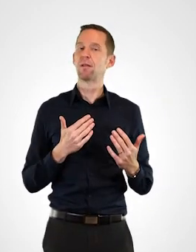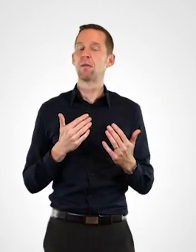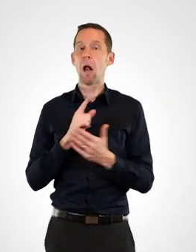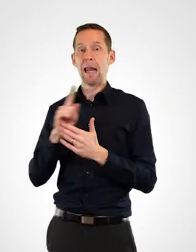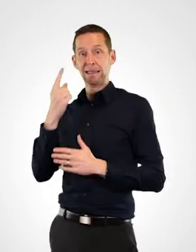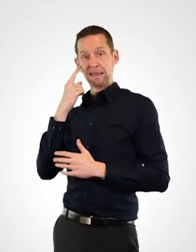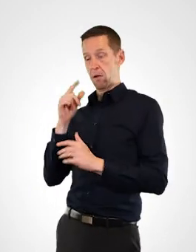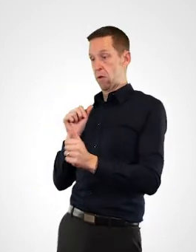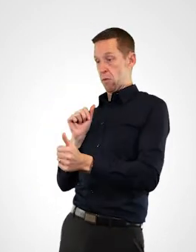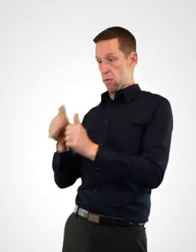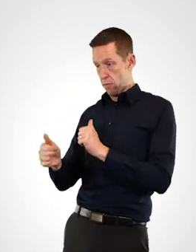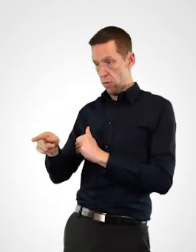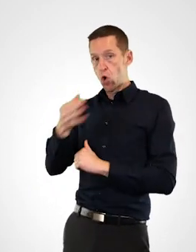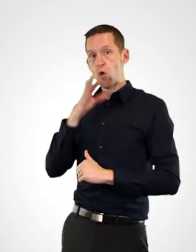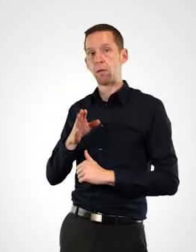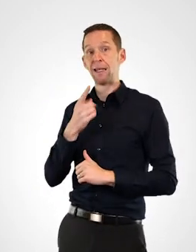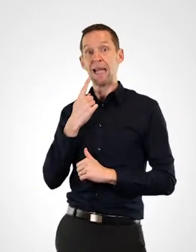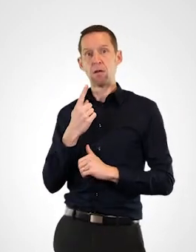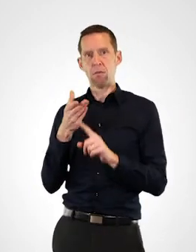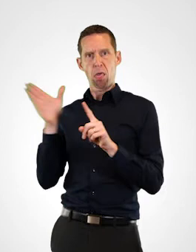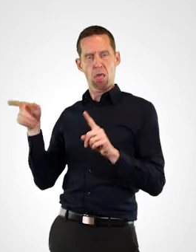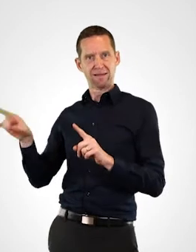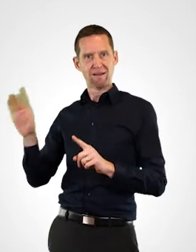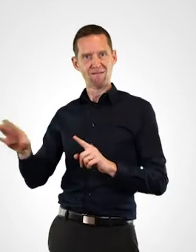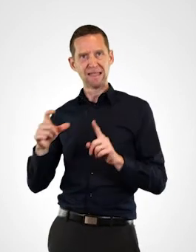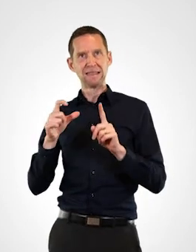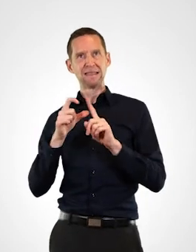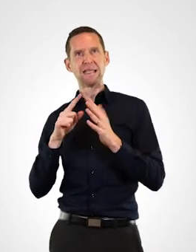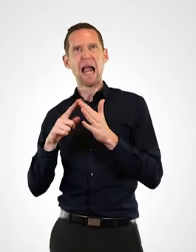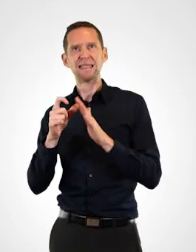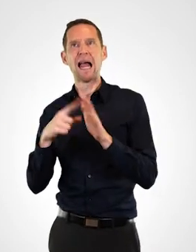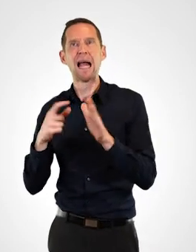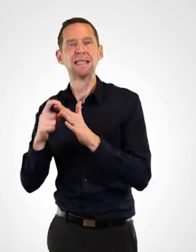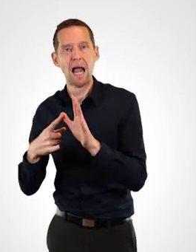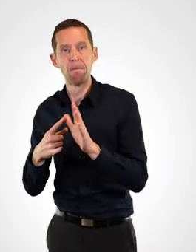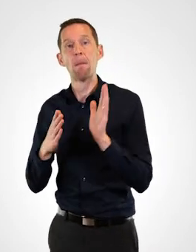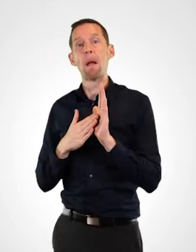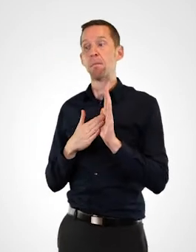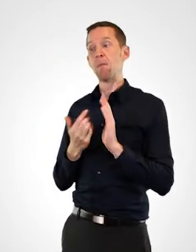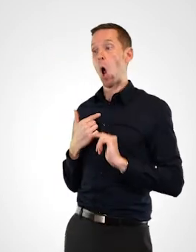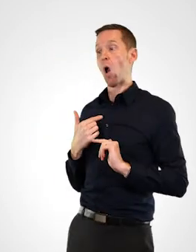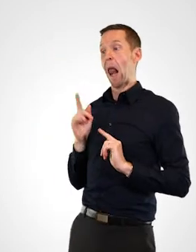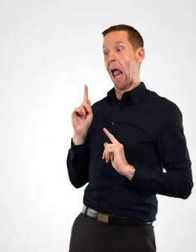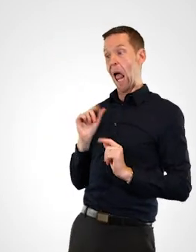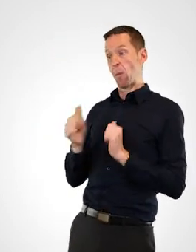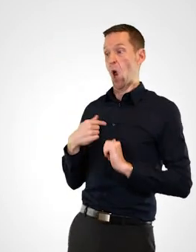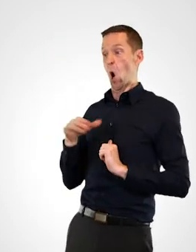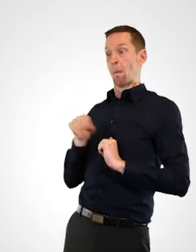that later on the child started to say "da da da" and the mum switched her models to match him.